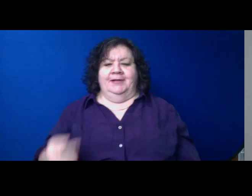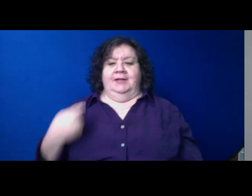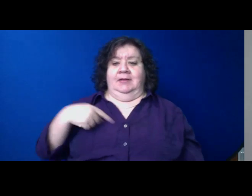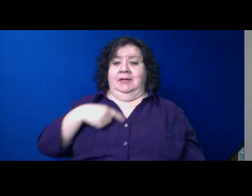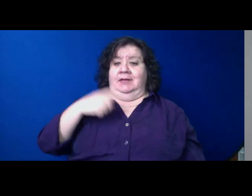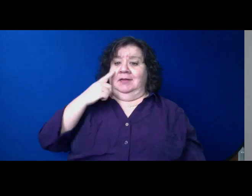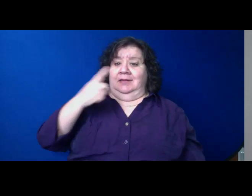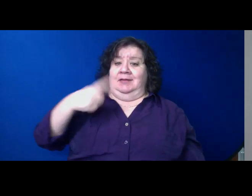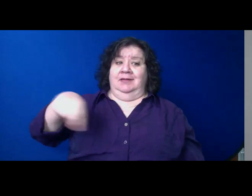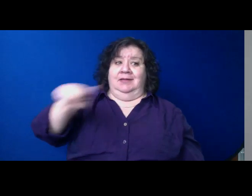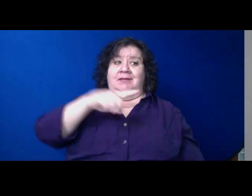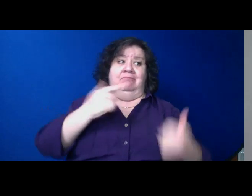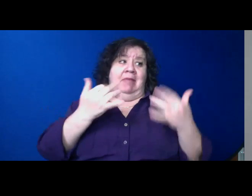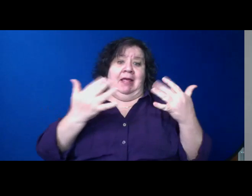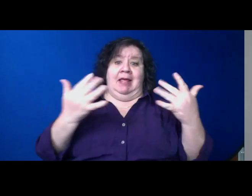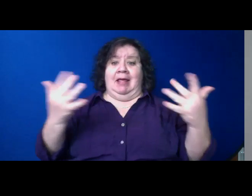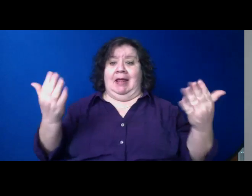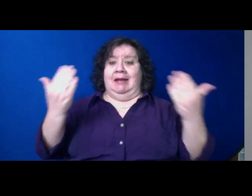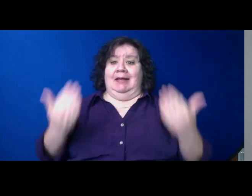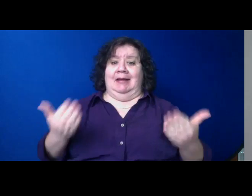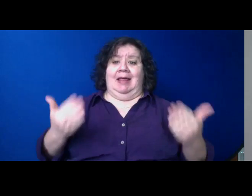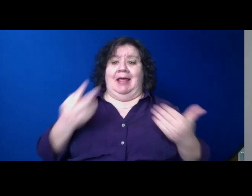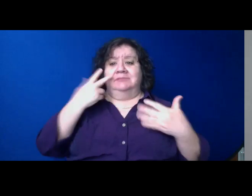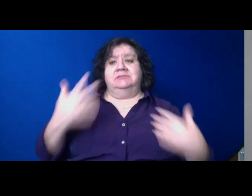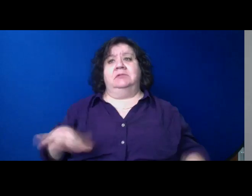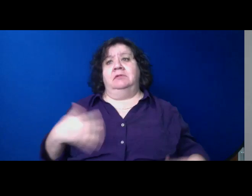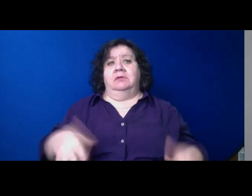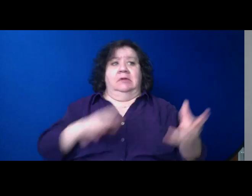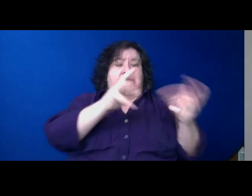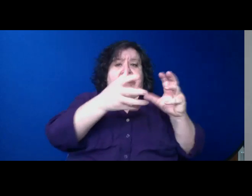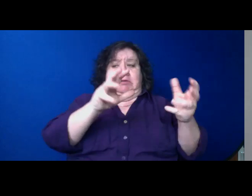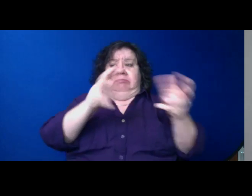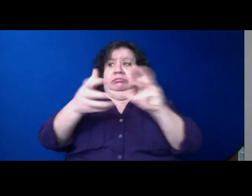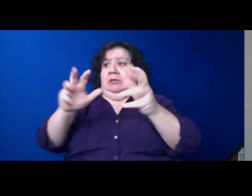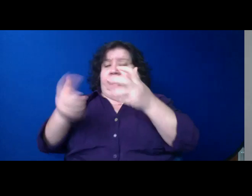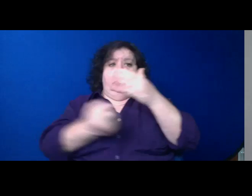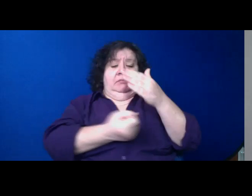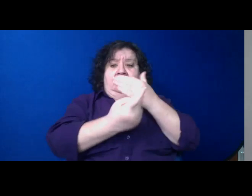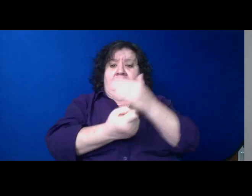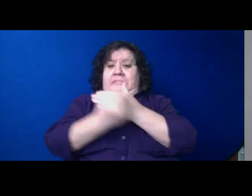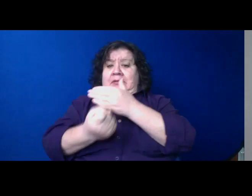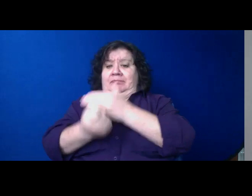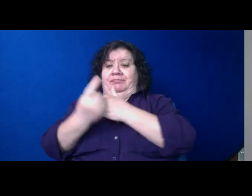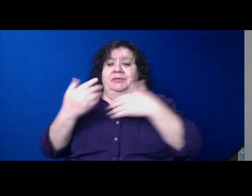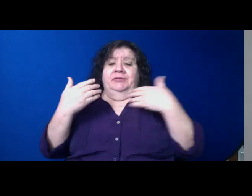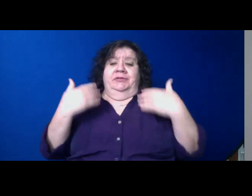it wouldn't be really exaggerating if they say that we are living in urgent mode like